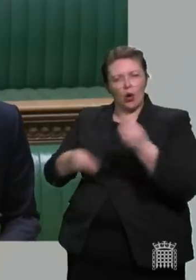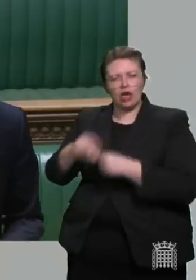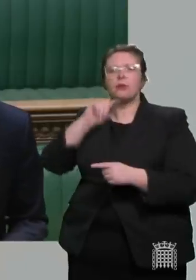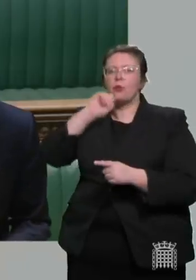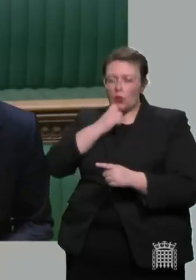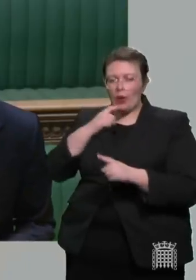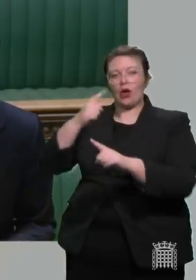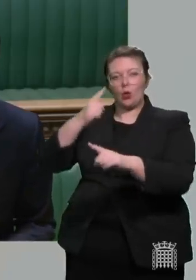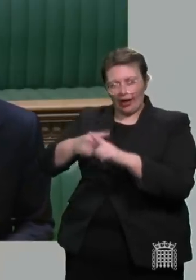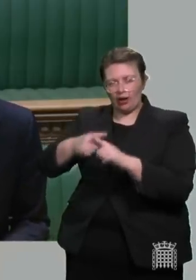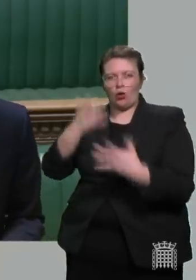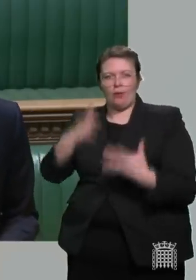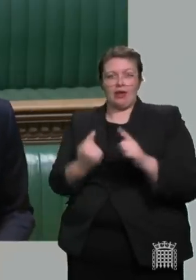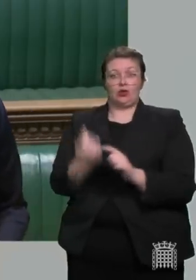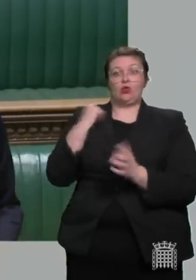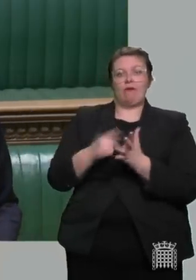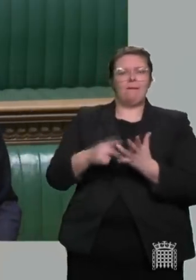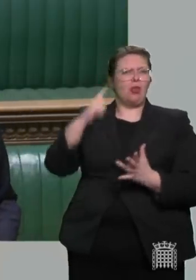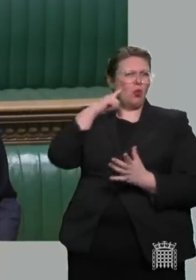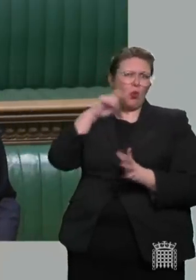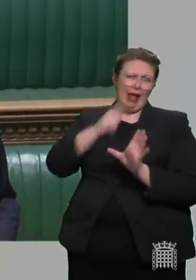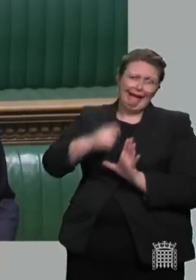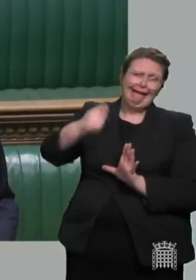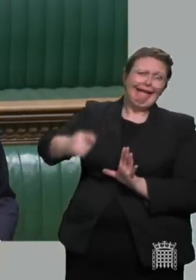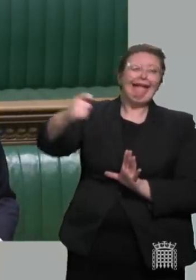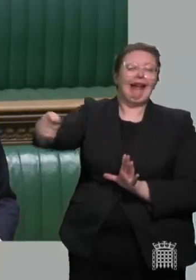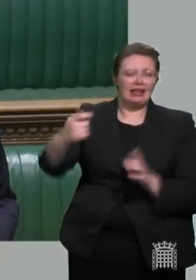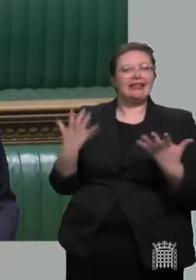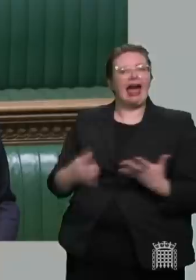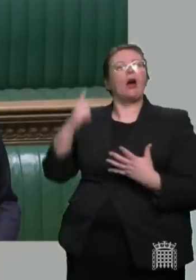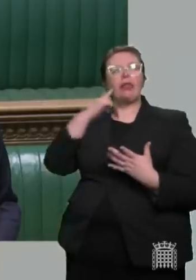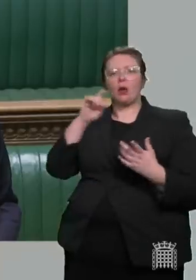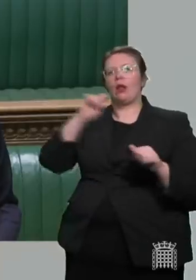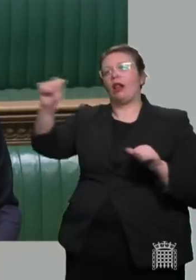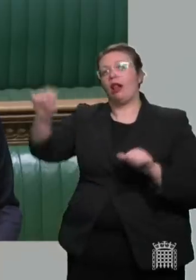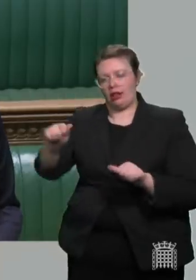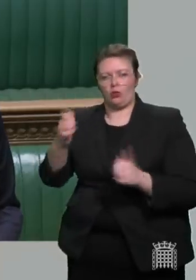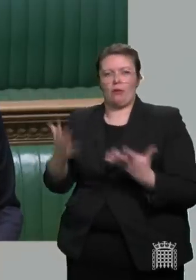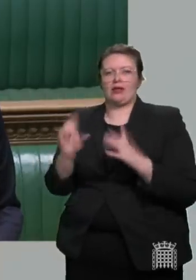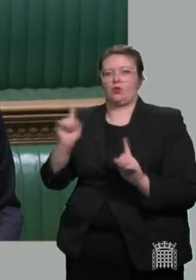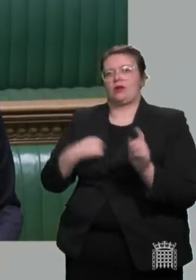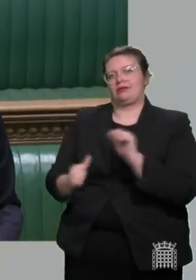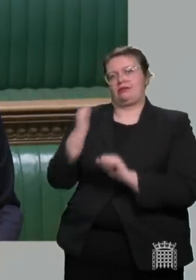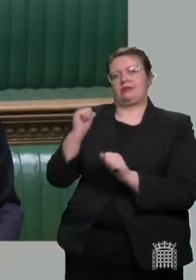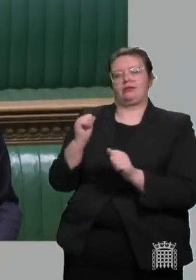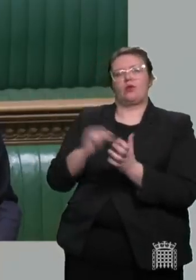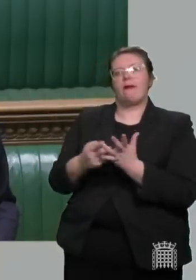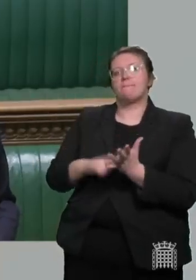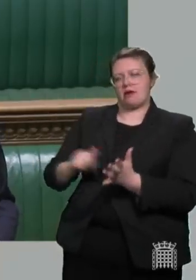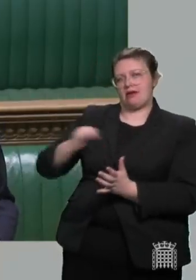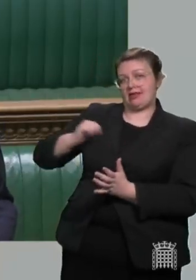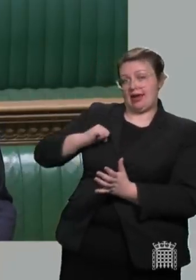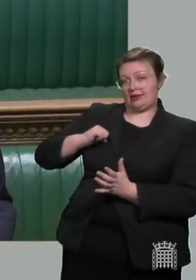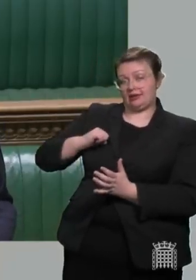than it expected in November. The OBR now expects the economy to return to its pre-covid level by